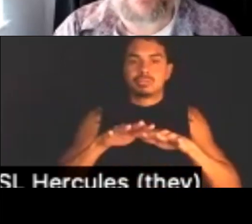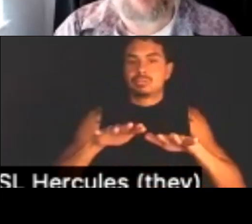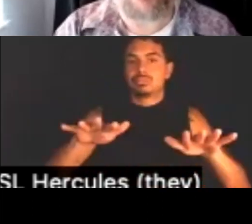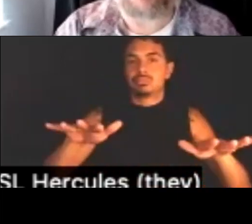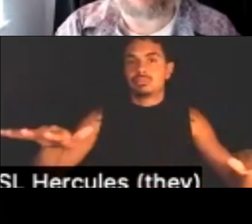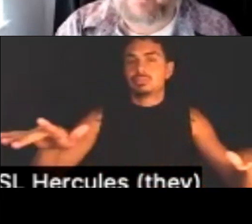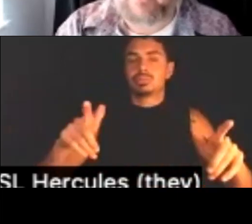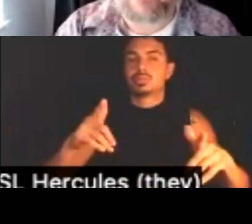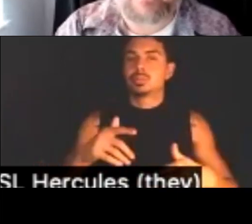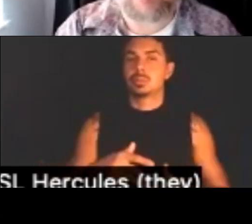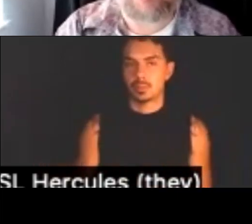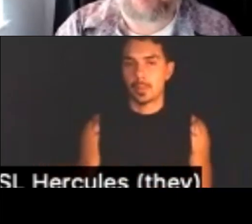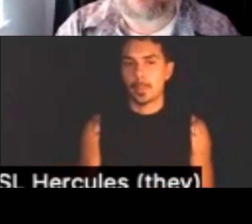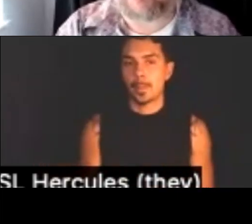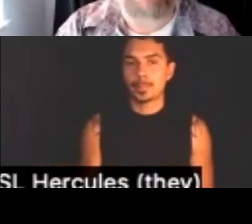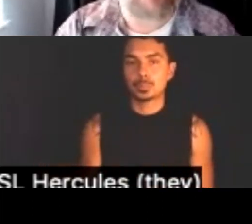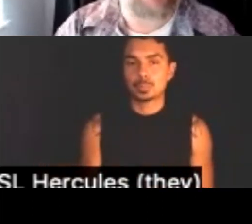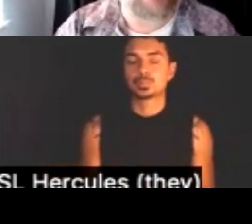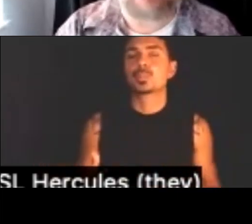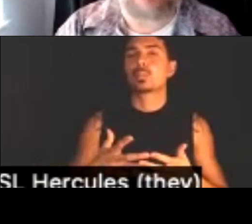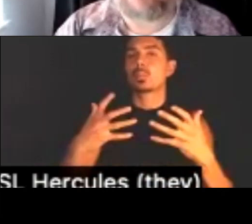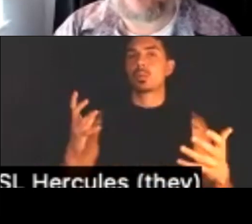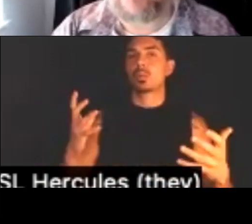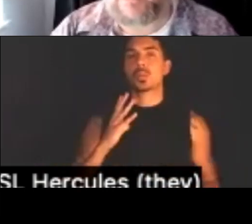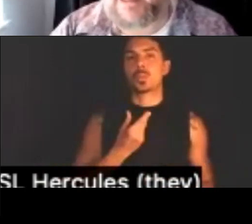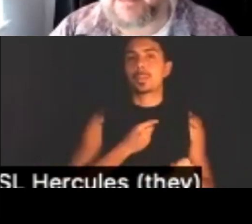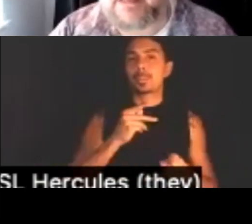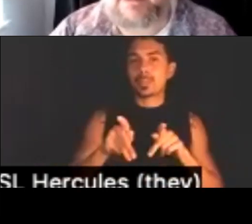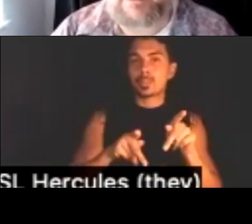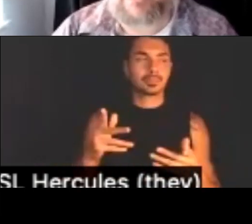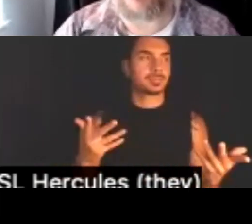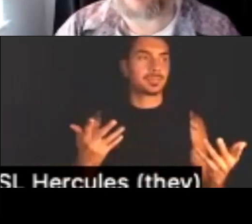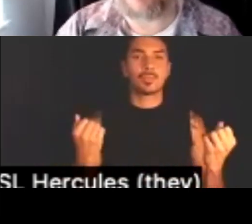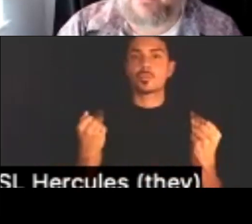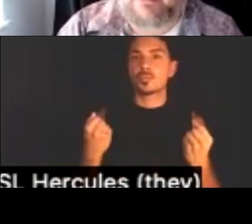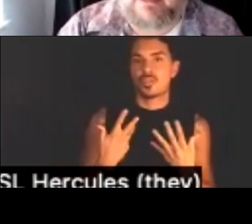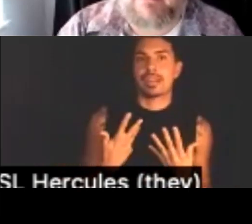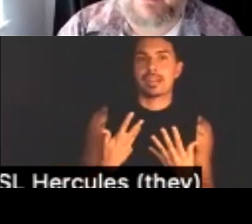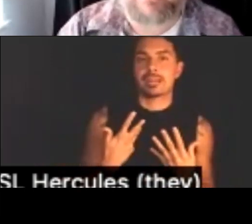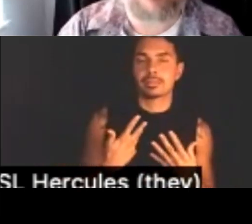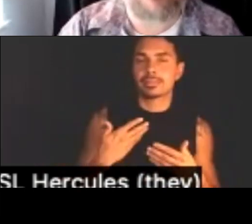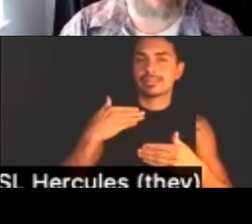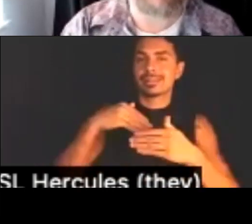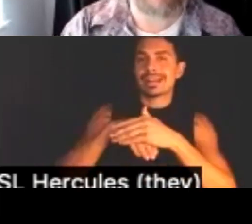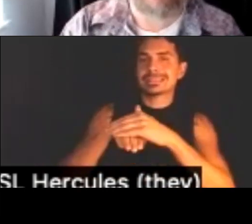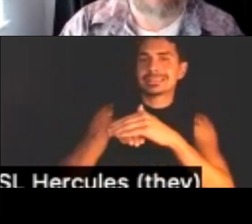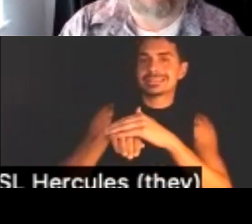So a lot of trans folks are fearful of accessing care, talking about their mental health,